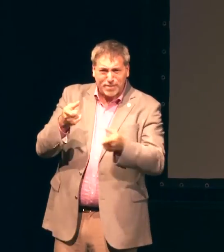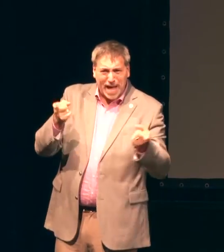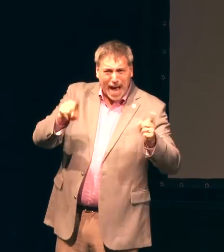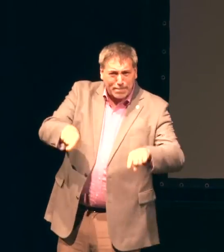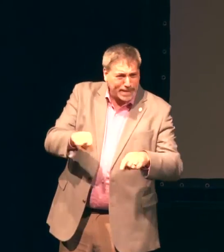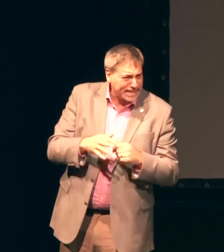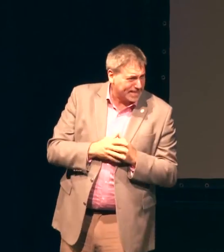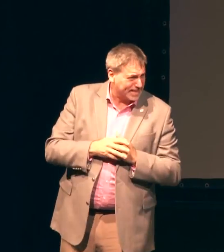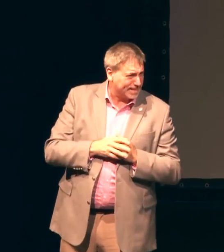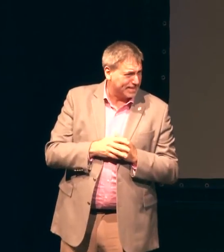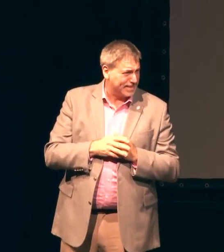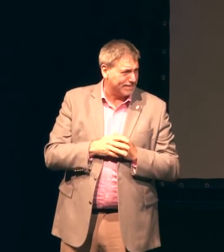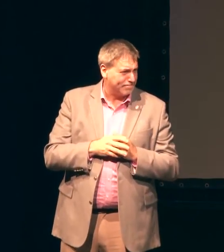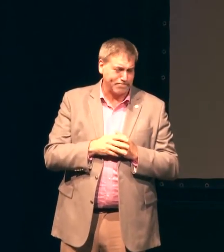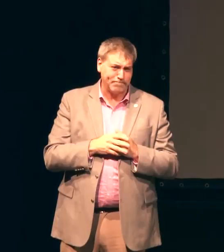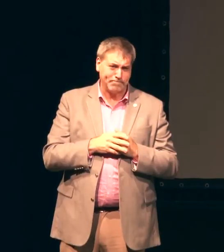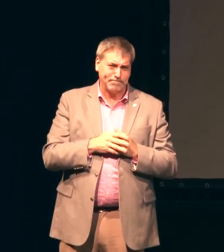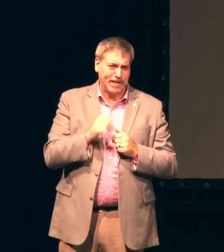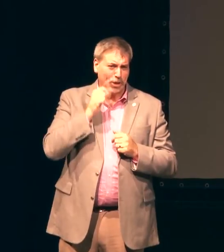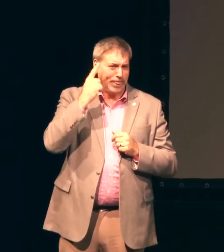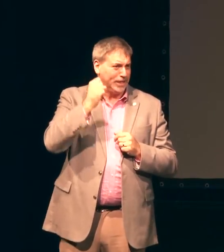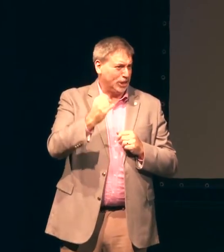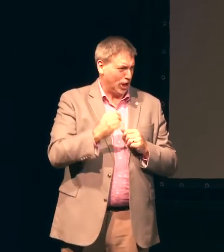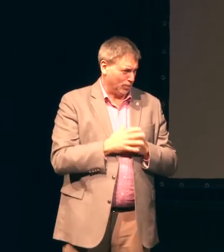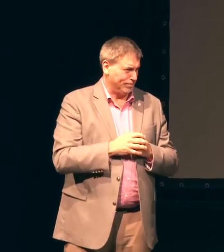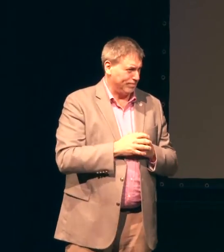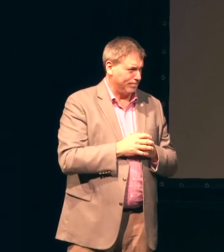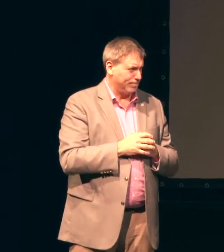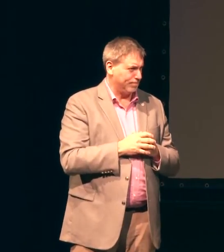responsibility to stop what's happening? I don't